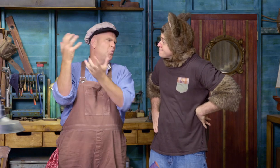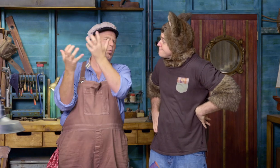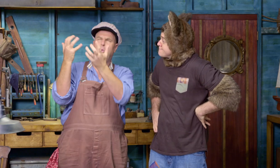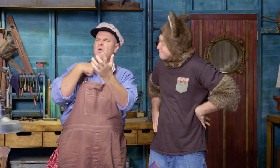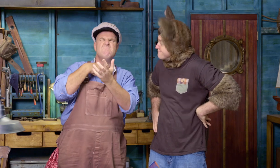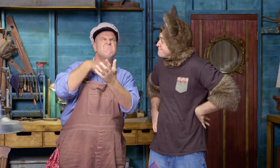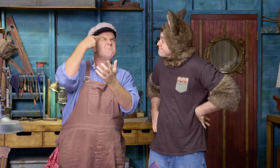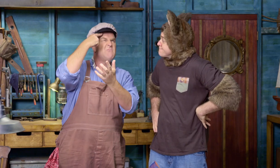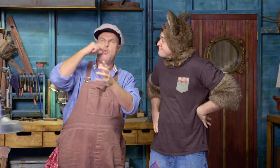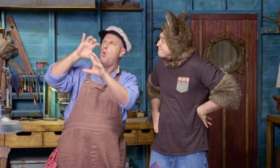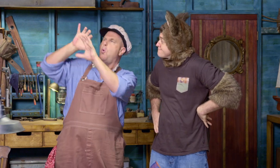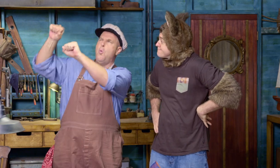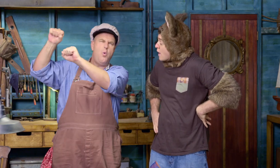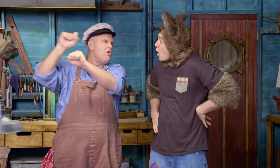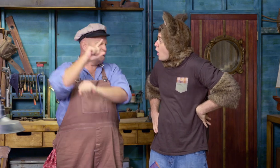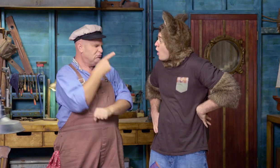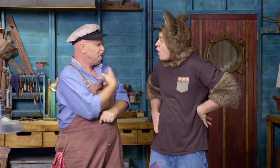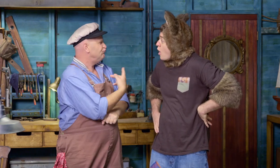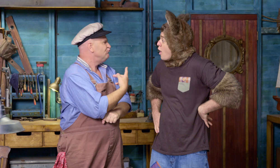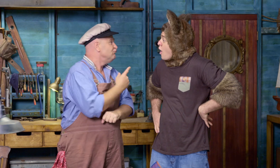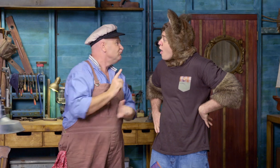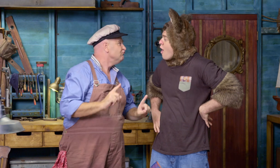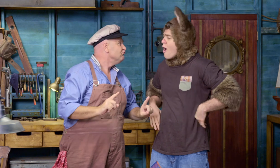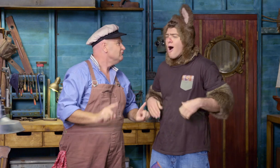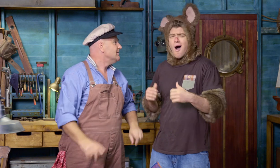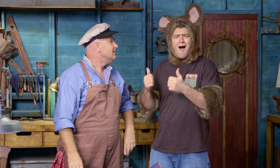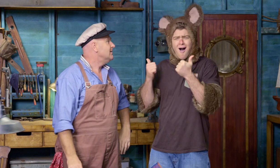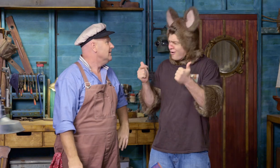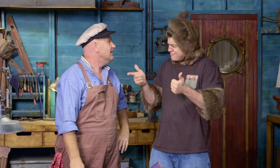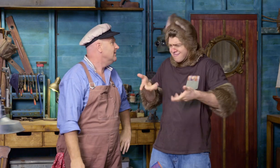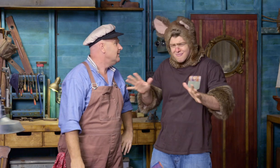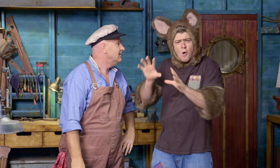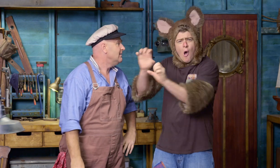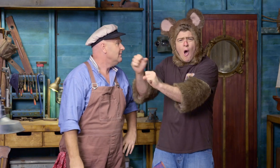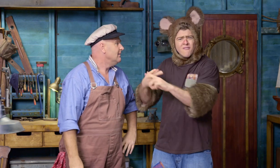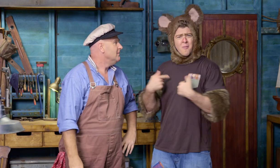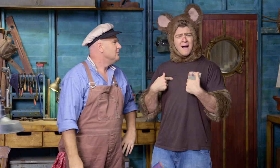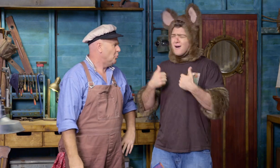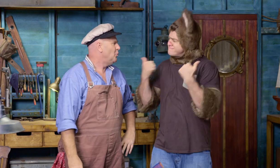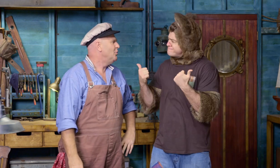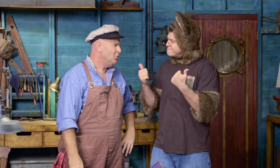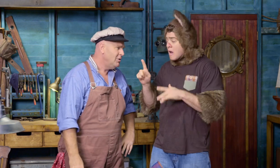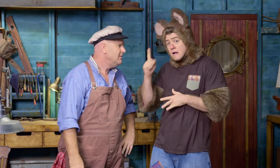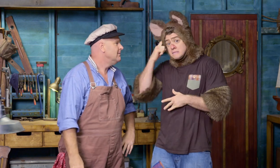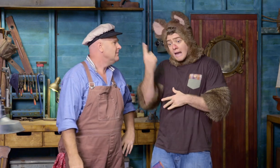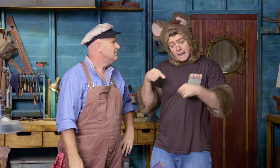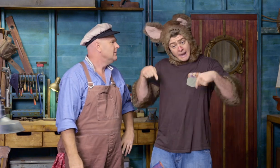But they can wait. What do you need? Oh, that's lovely that you'd make time for me, Skip.